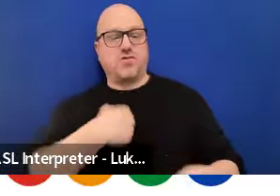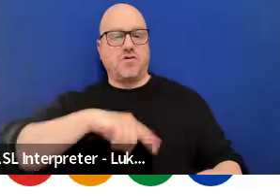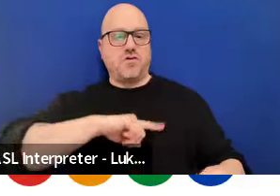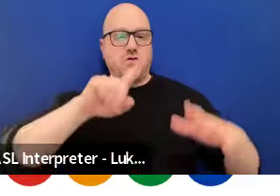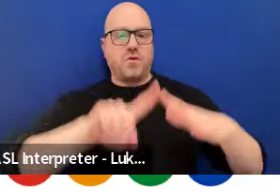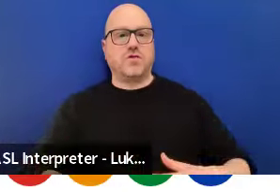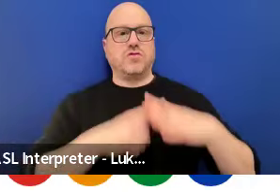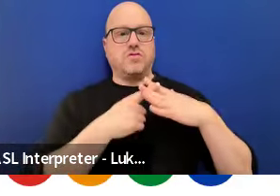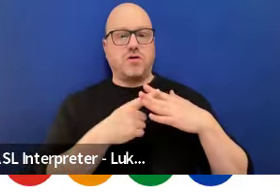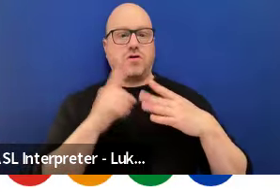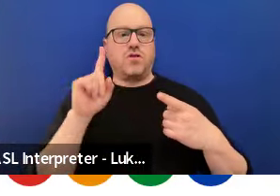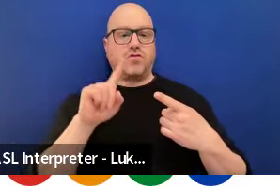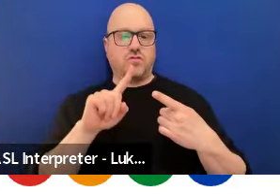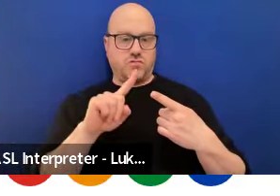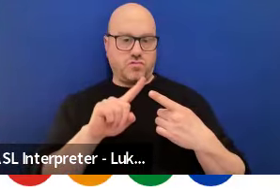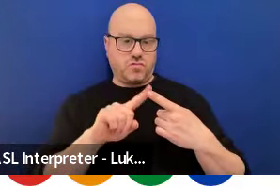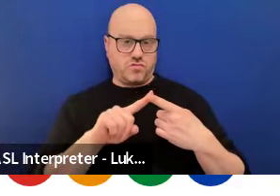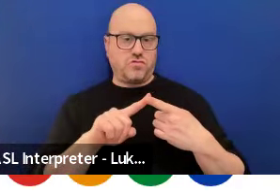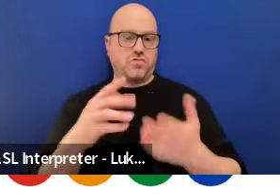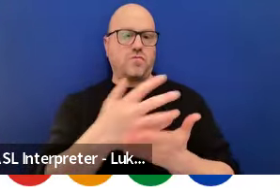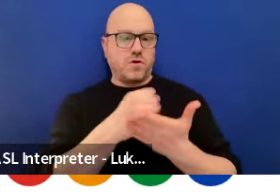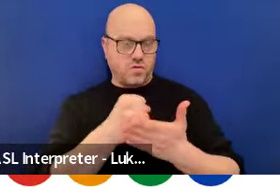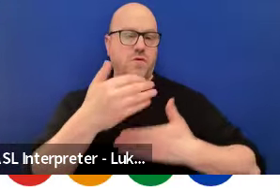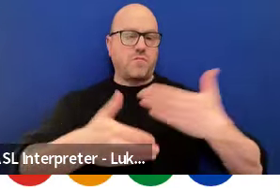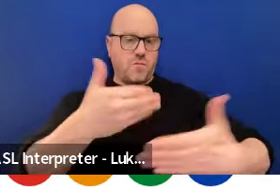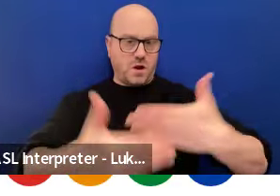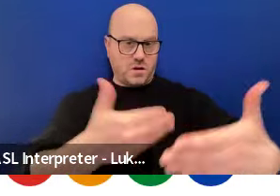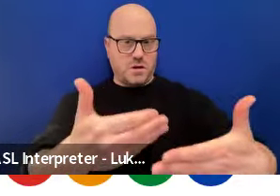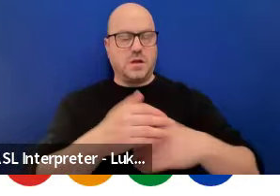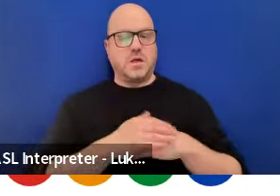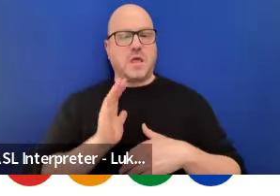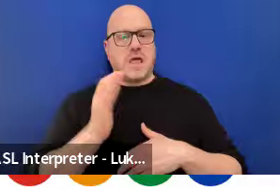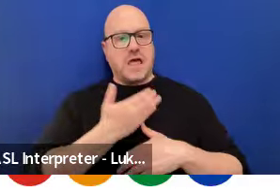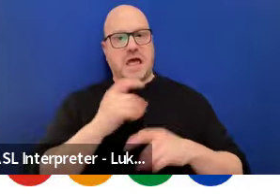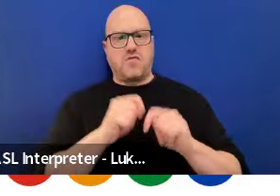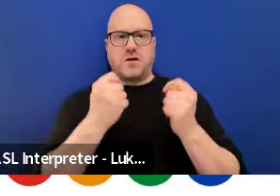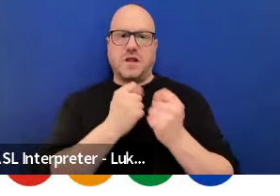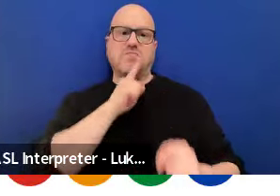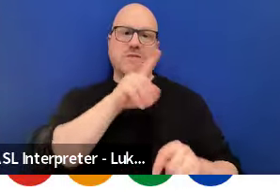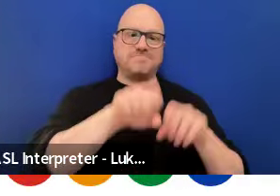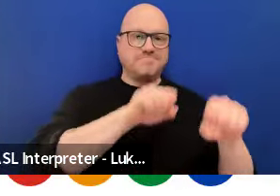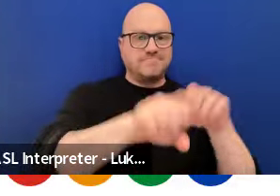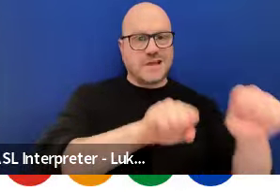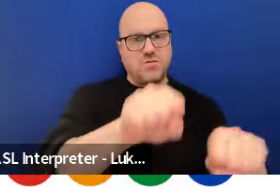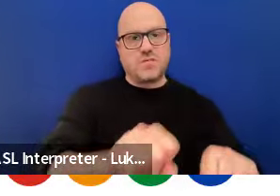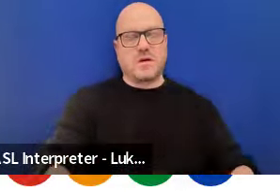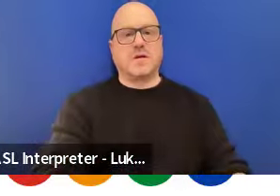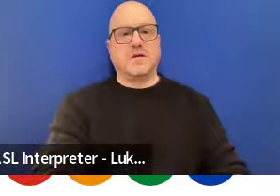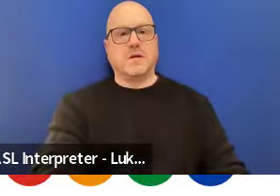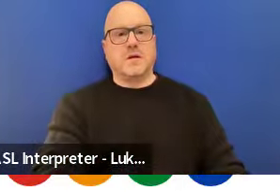THEIR CONTRACT WILL END JUNE OF NEXT YEAR. WE ARE BEGINNING TO START THE PROCUREMENT PROCESS.